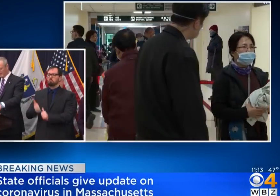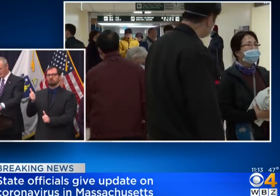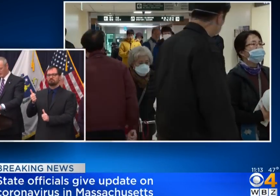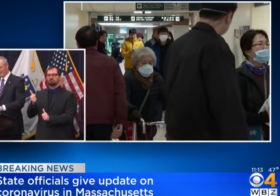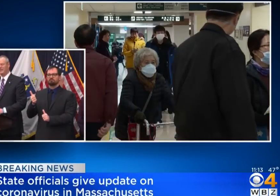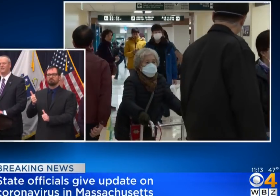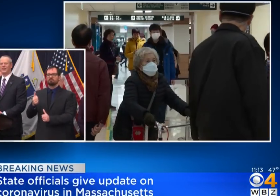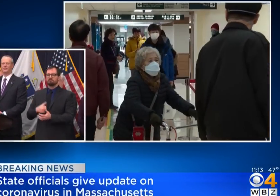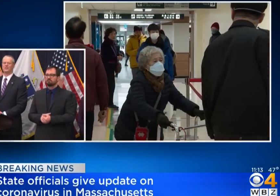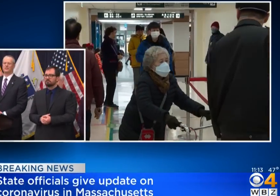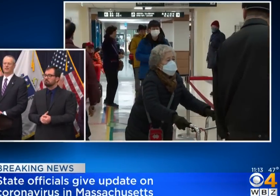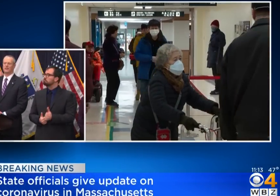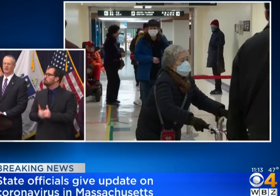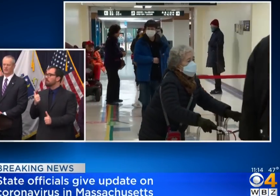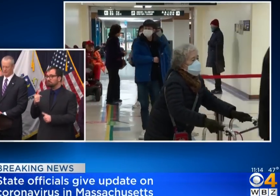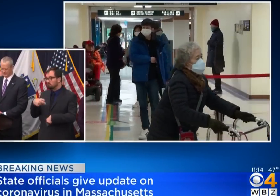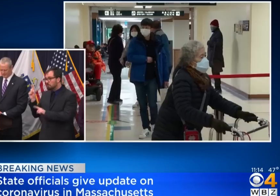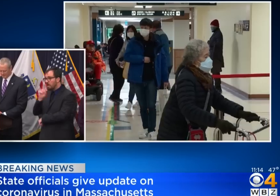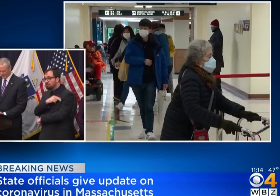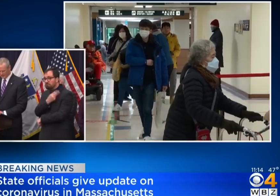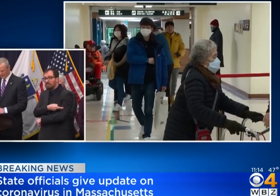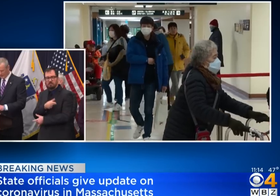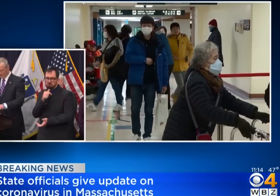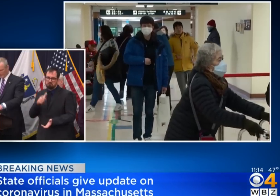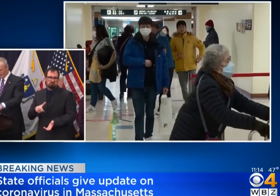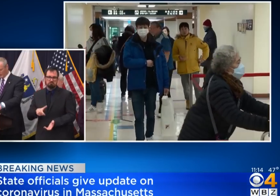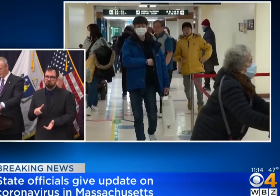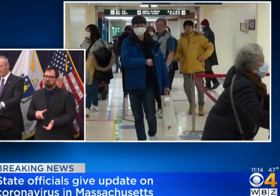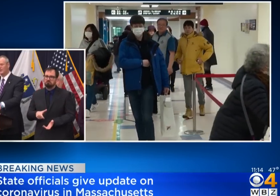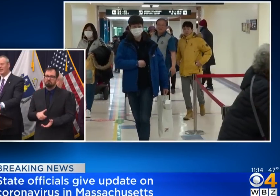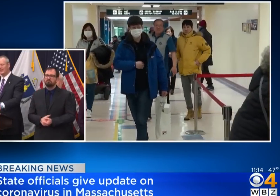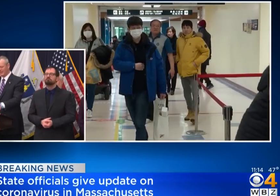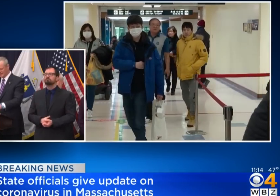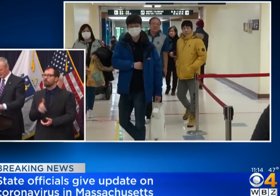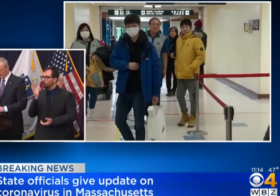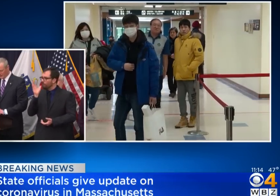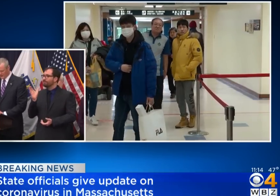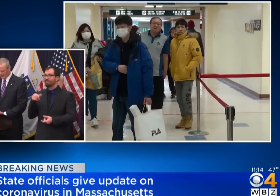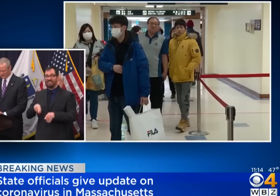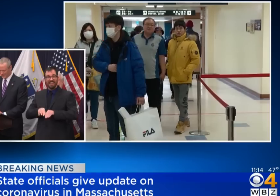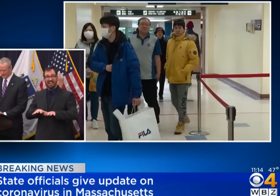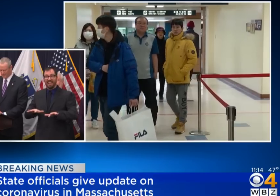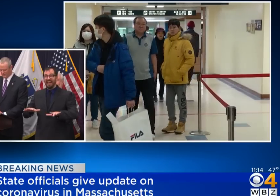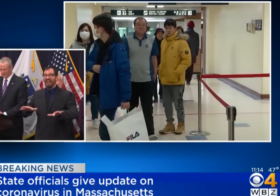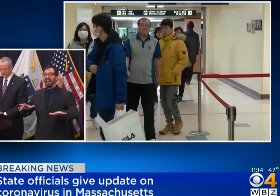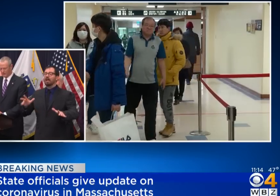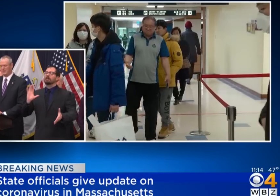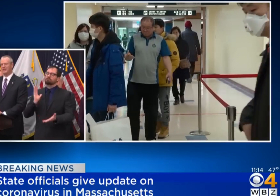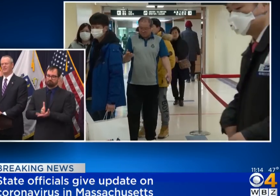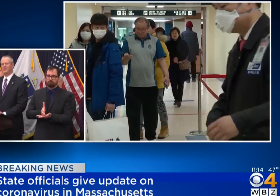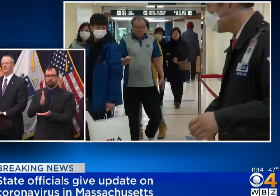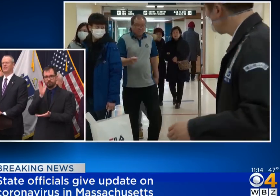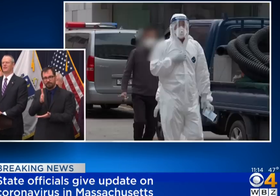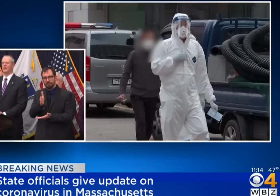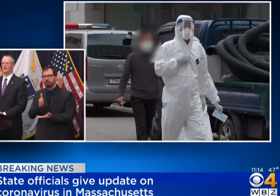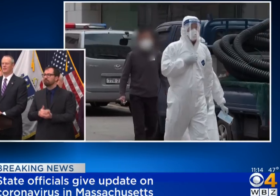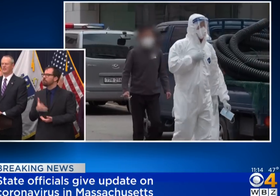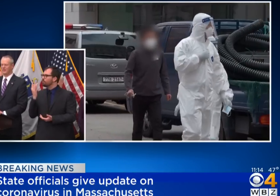POPULATION, COVID-19 WOULD MOSTLY FEEL LIKE THE FLU. THE INFECTION WOULD NOT LEAD TO HOSPITALIZATION AND YOUR BODY